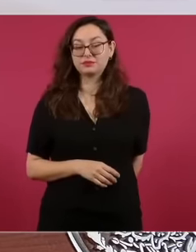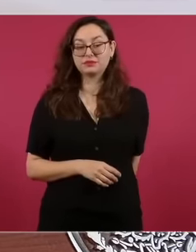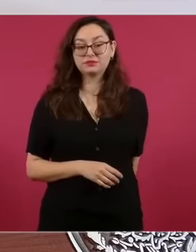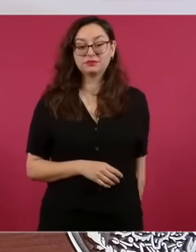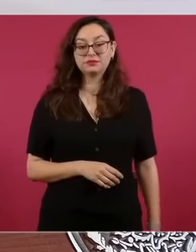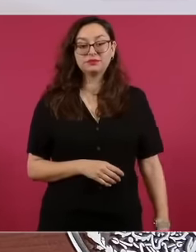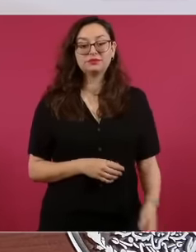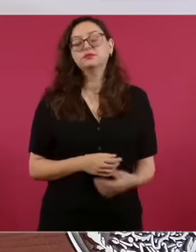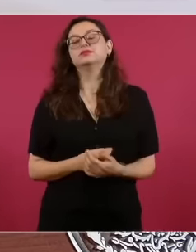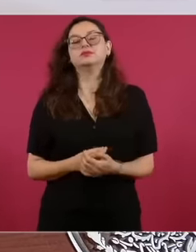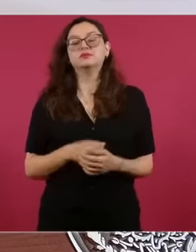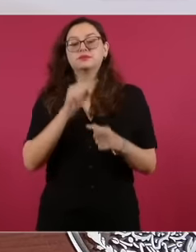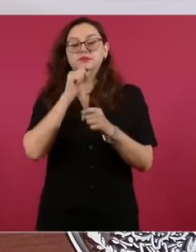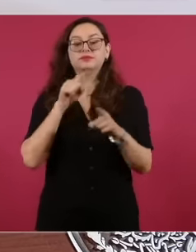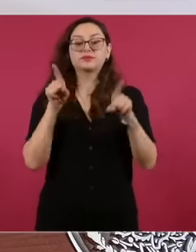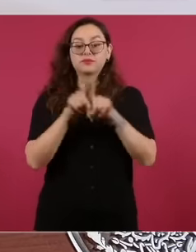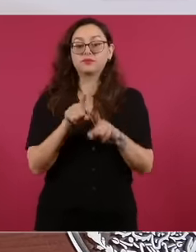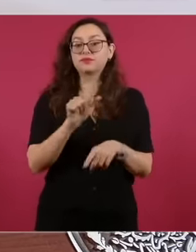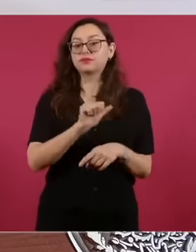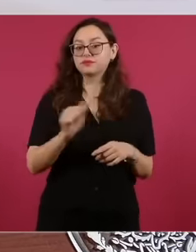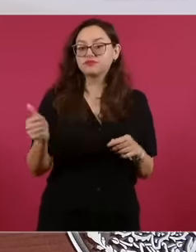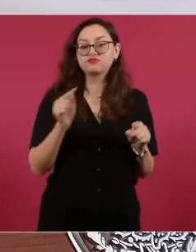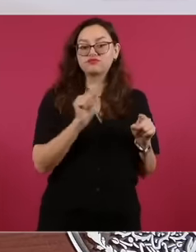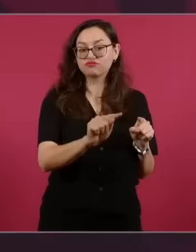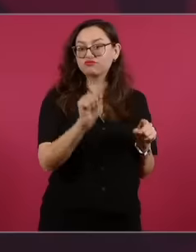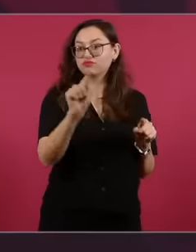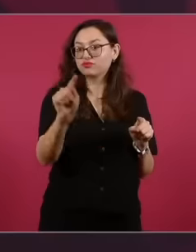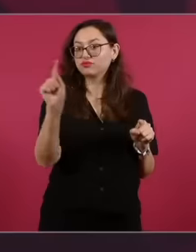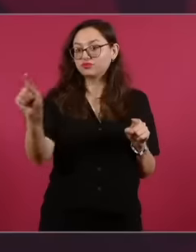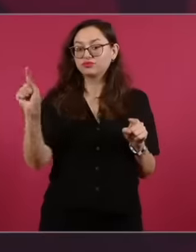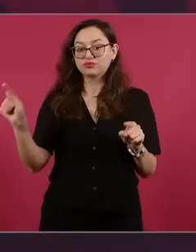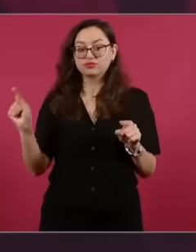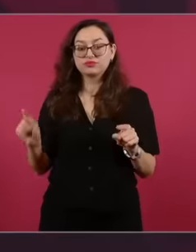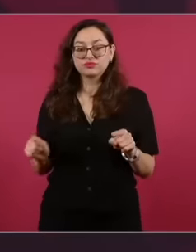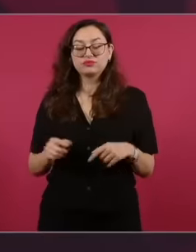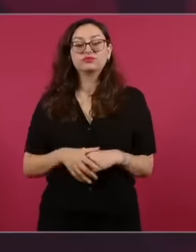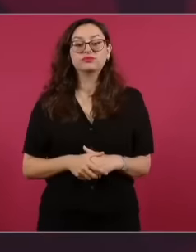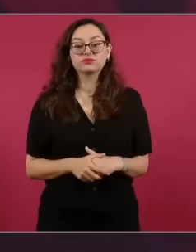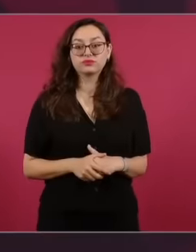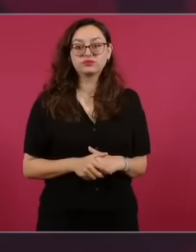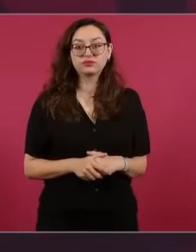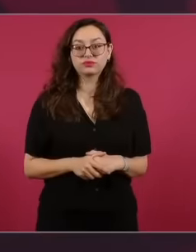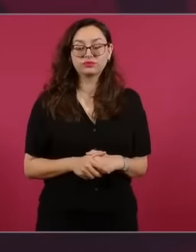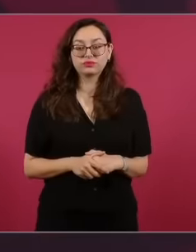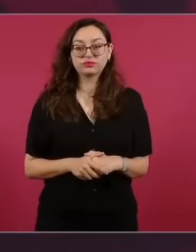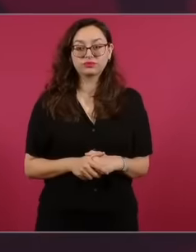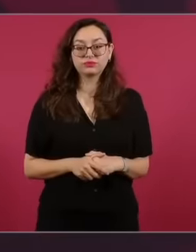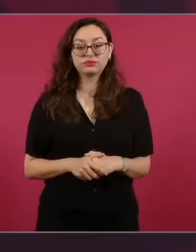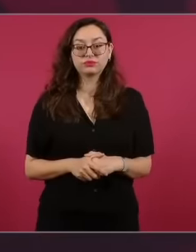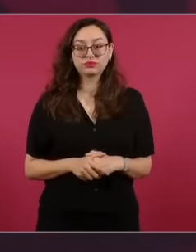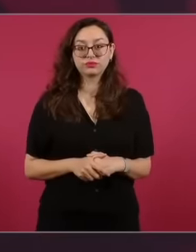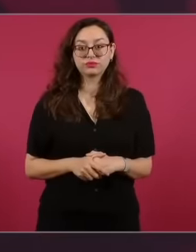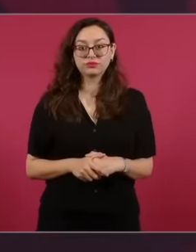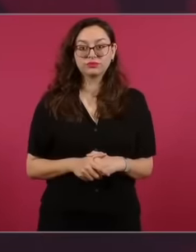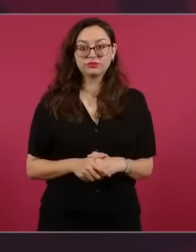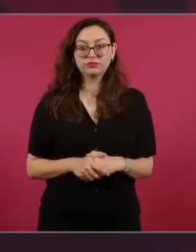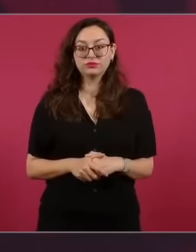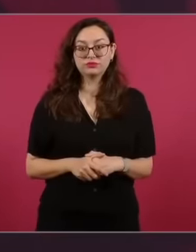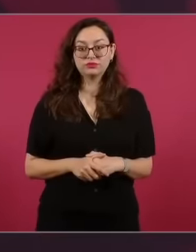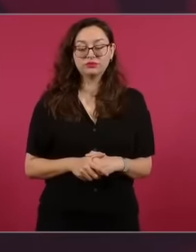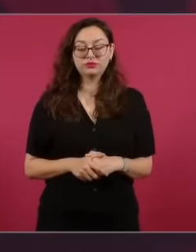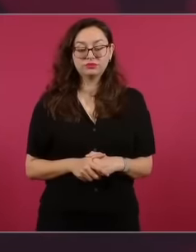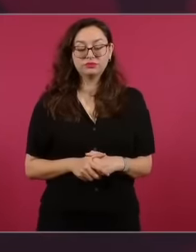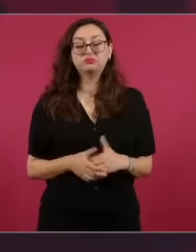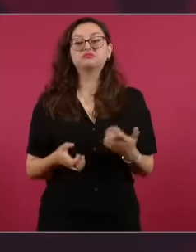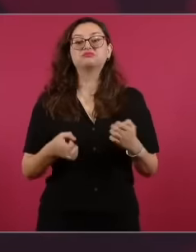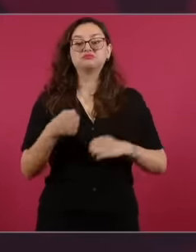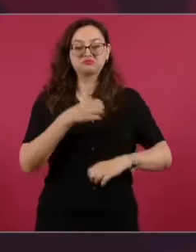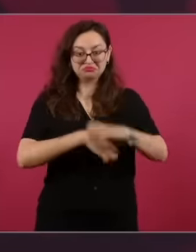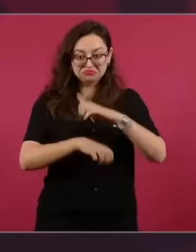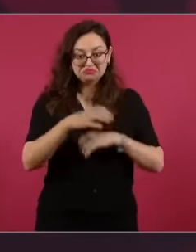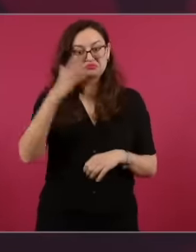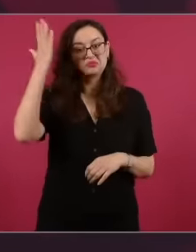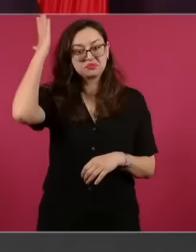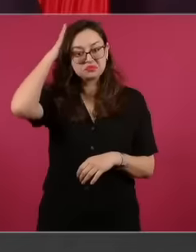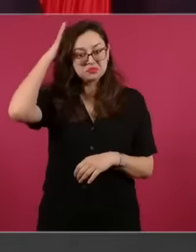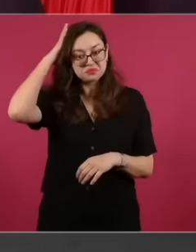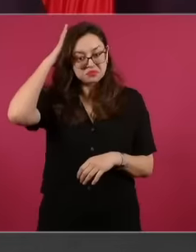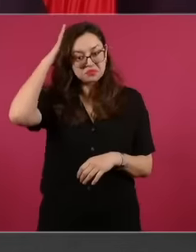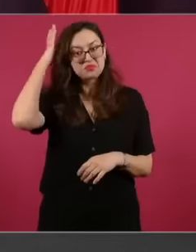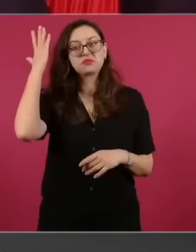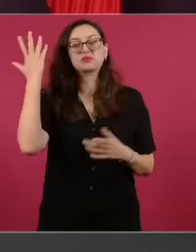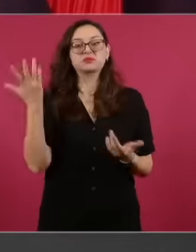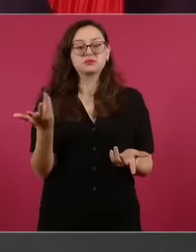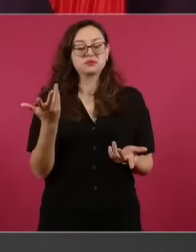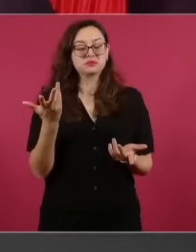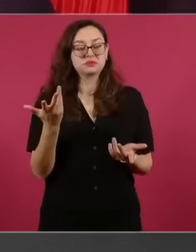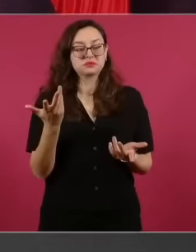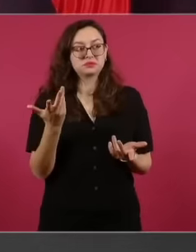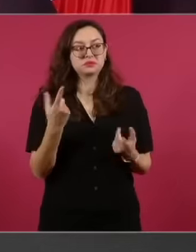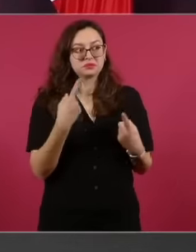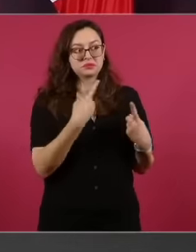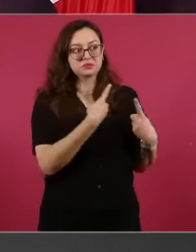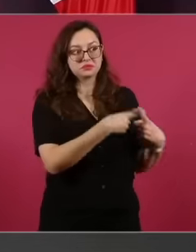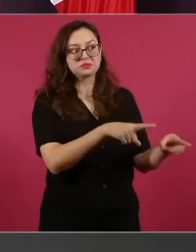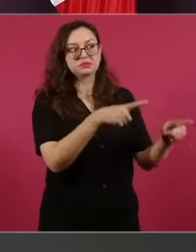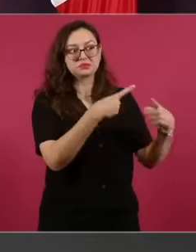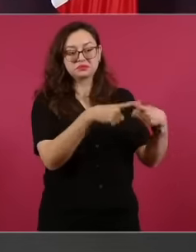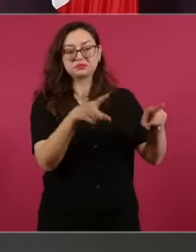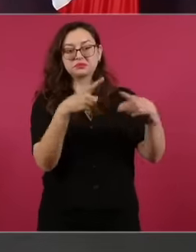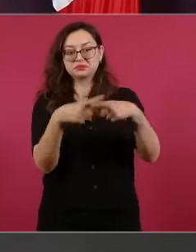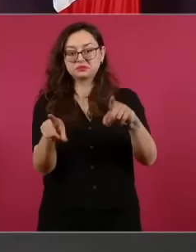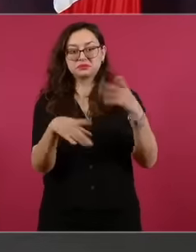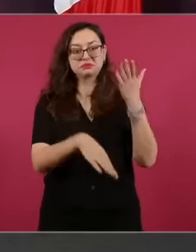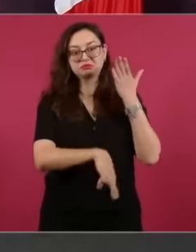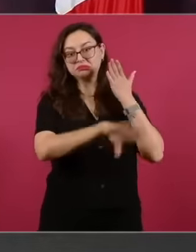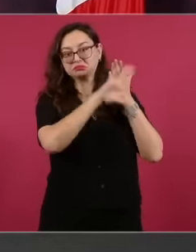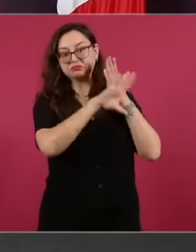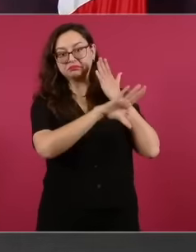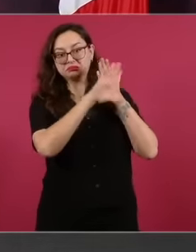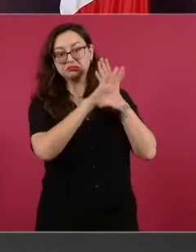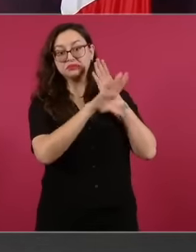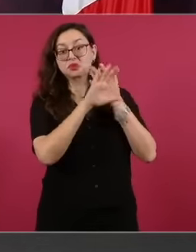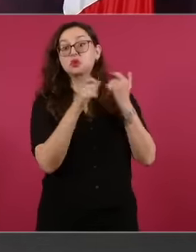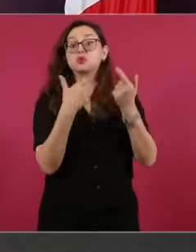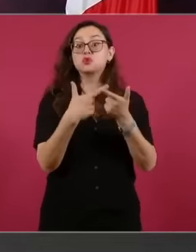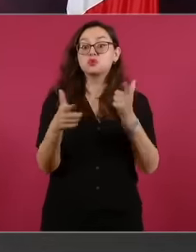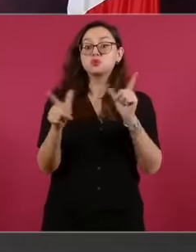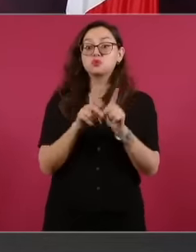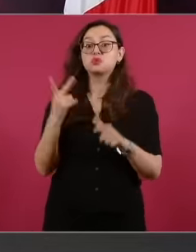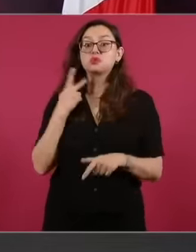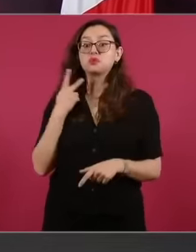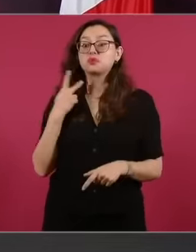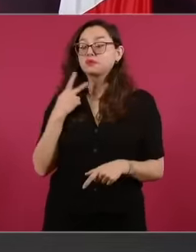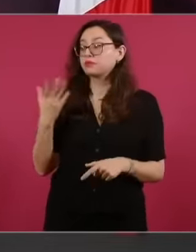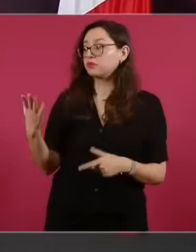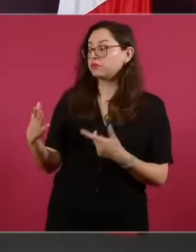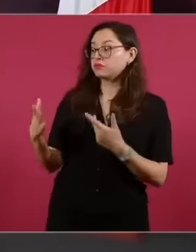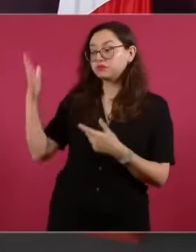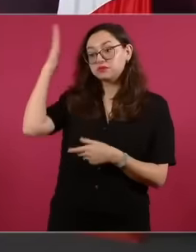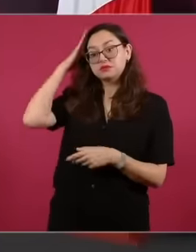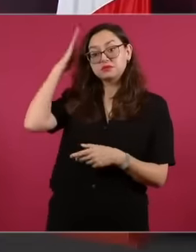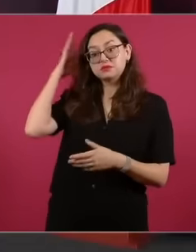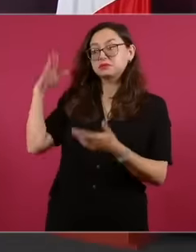other business leaders such as Claudio party leaders